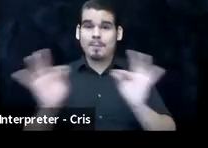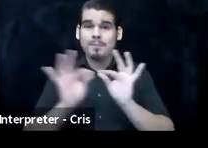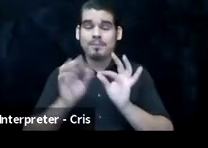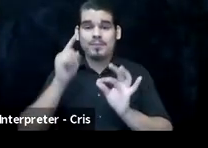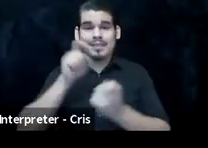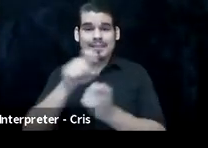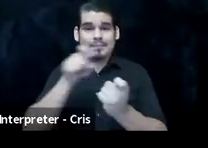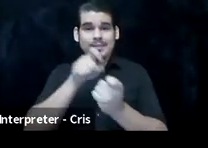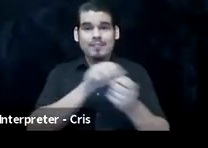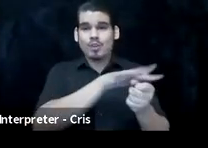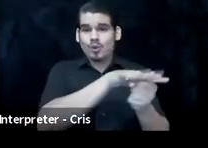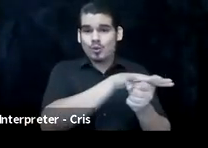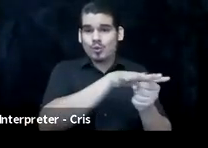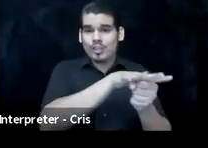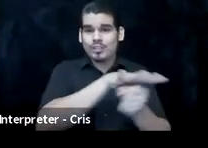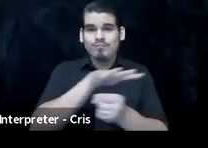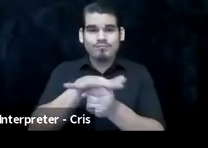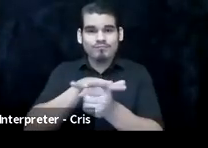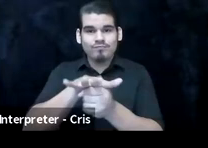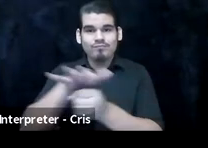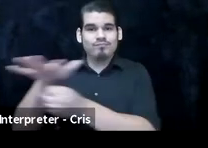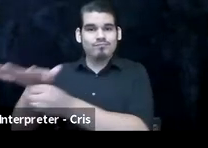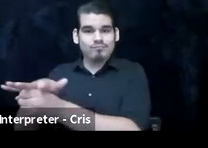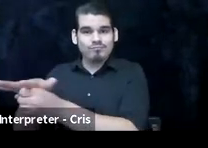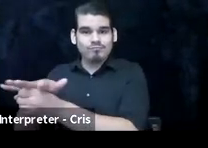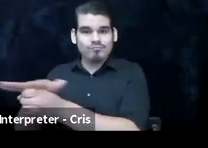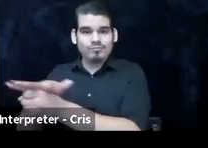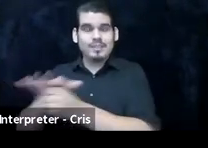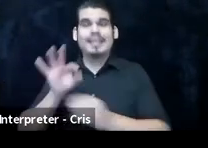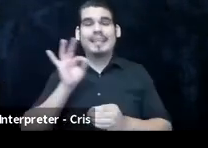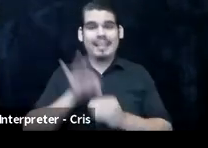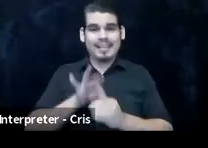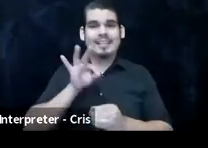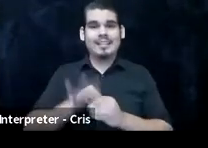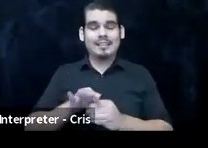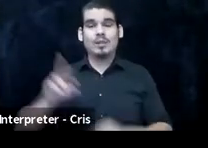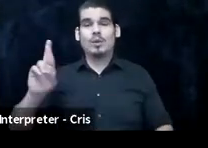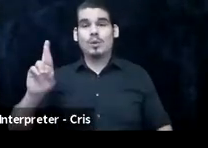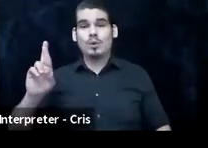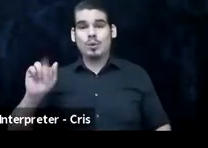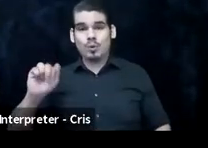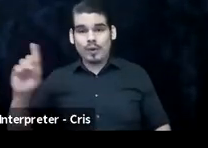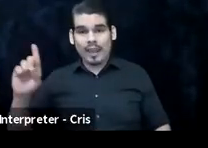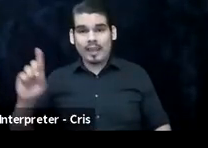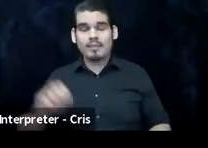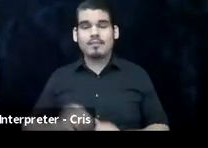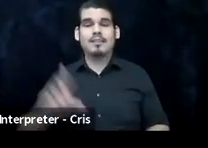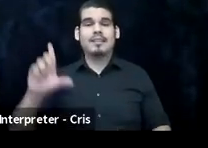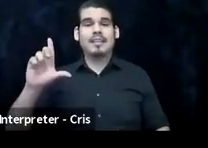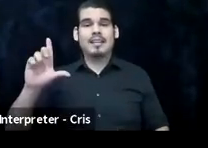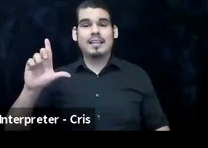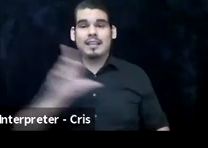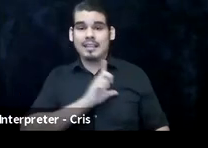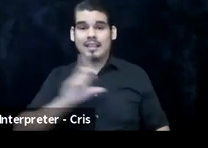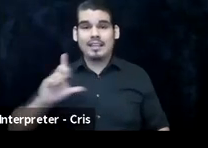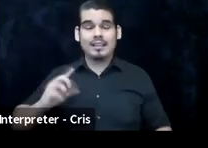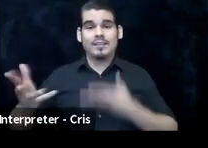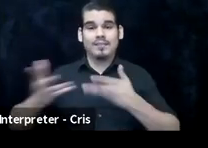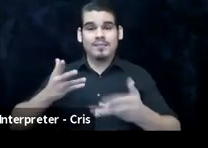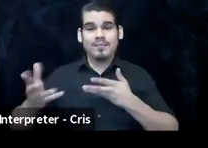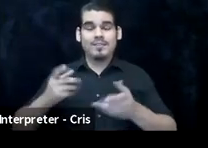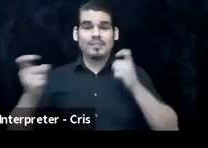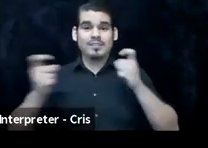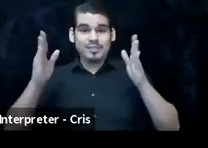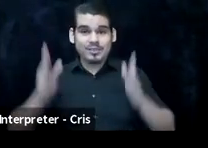Katherine Squire: is obviously regional elections are coming up, so the positions of RAD lad vice chair treasure and communications officer, are going to be up for.